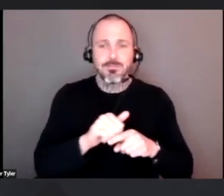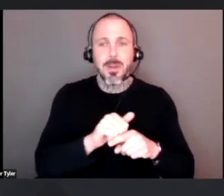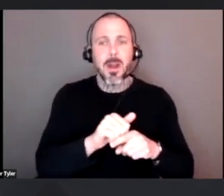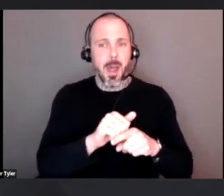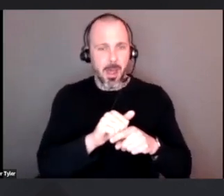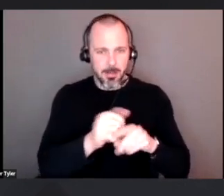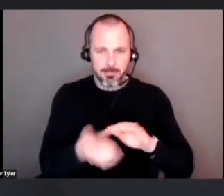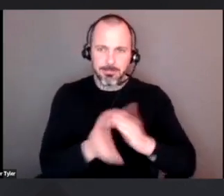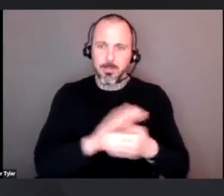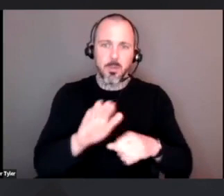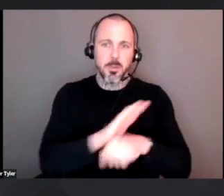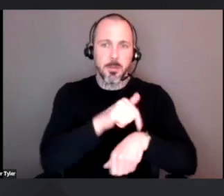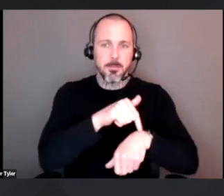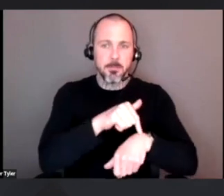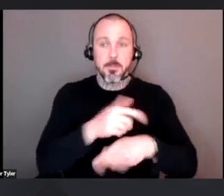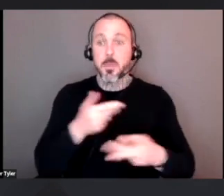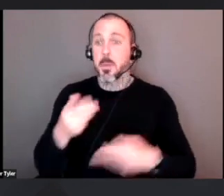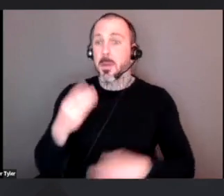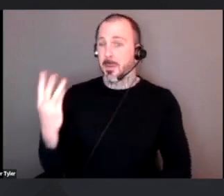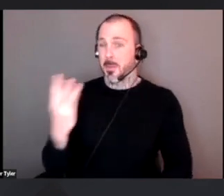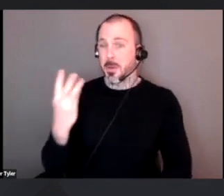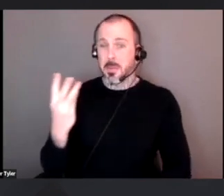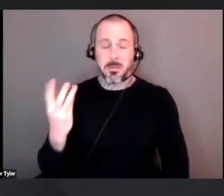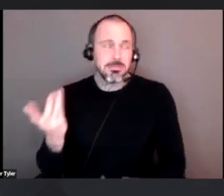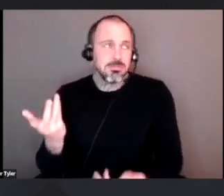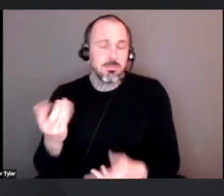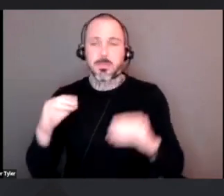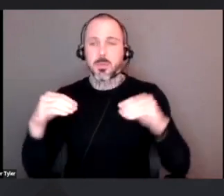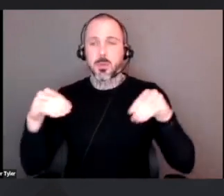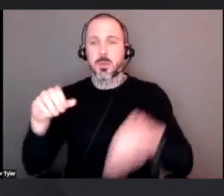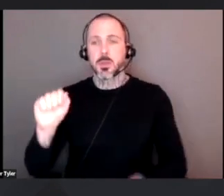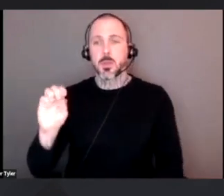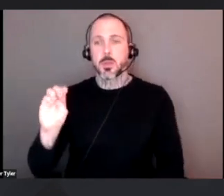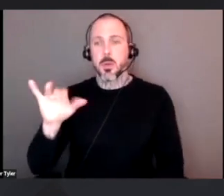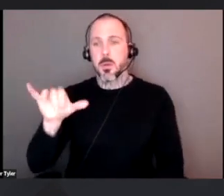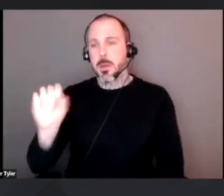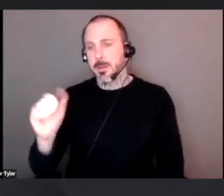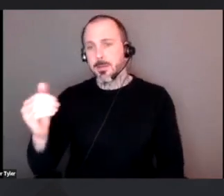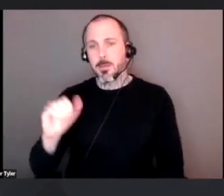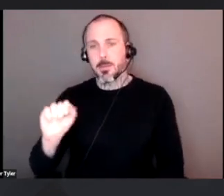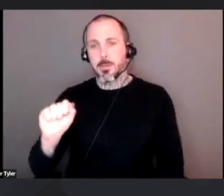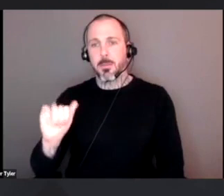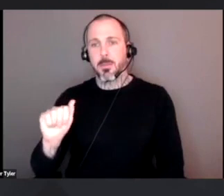the local store manager or owner and just contact them and see, you know, see how they'd like to approach it